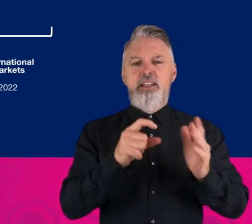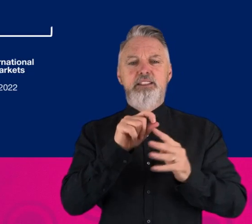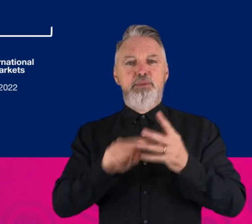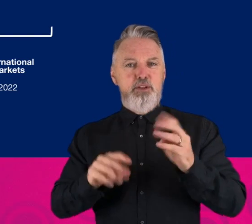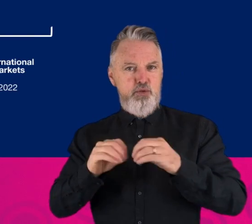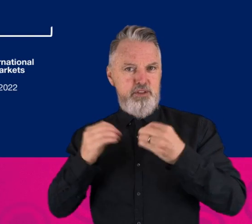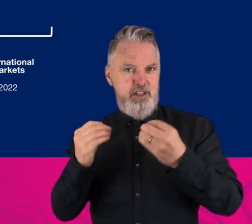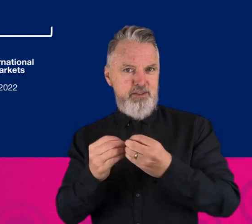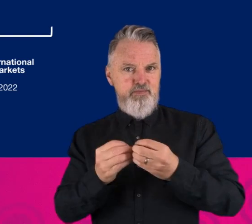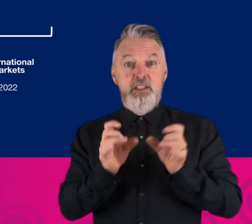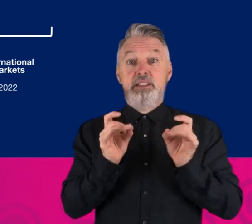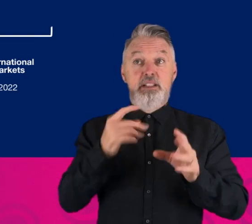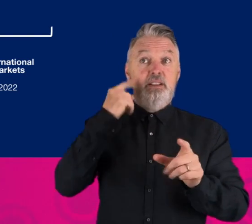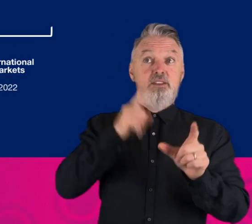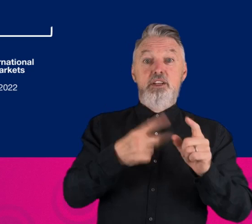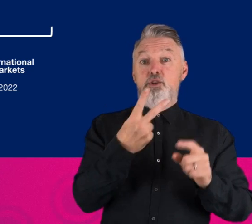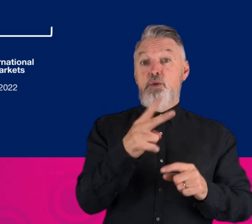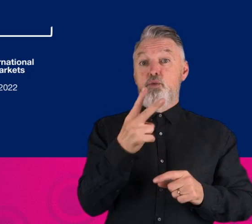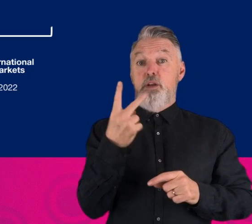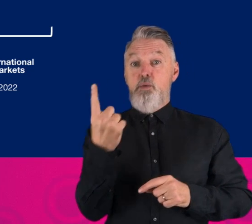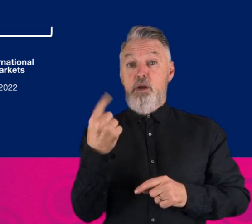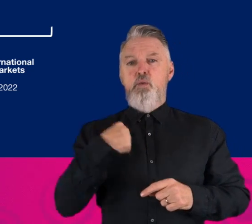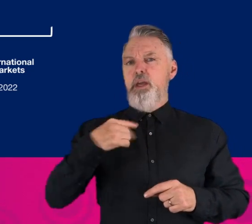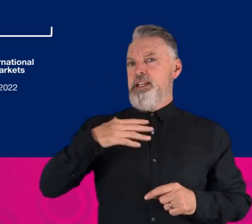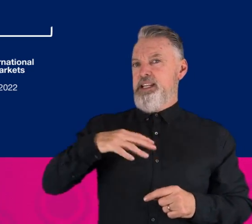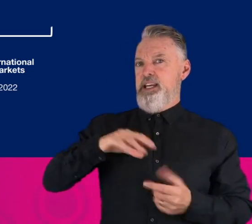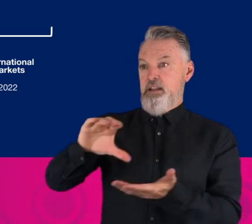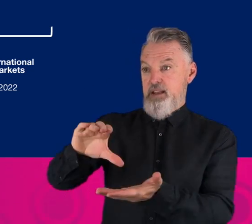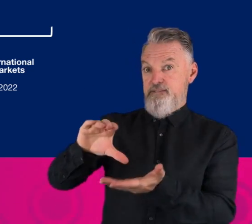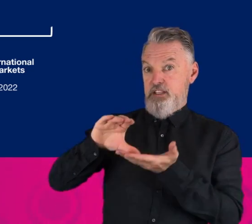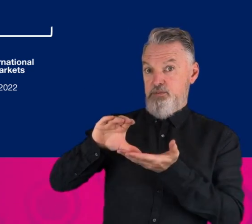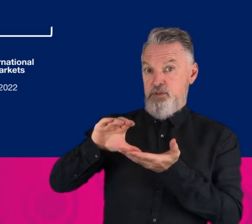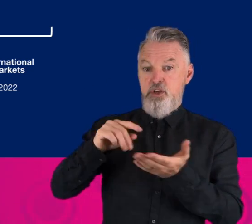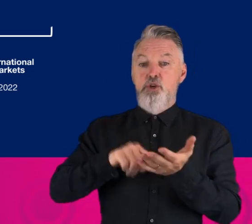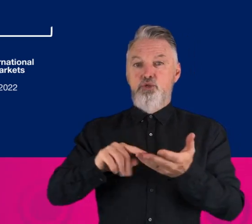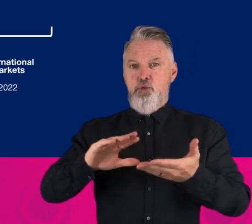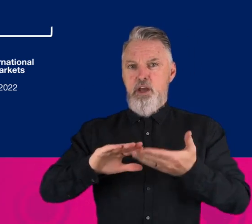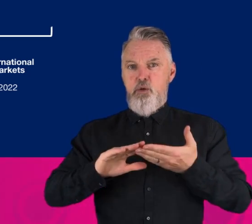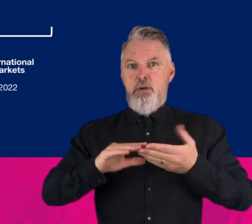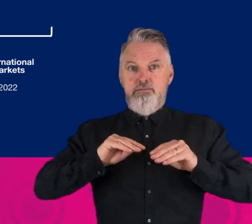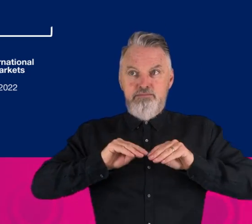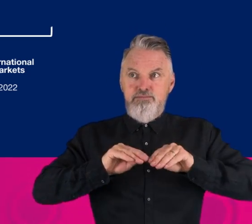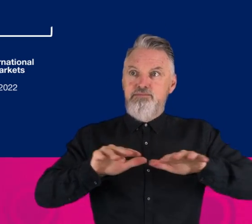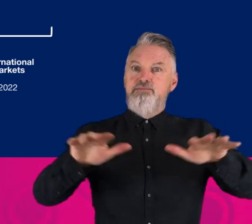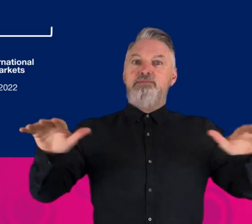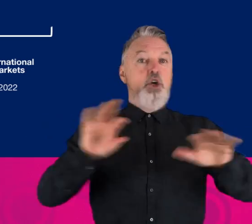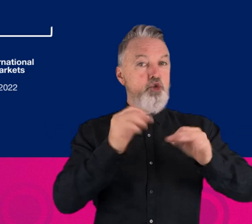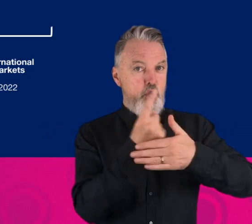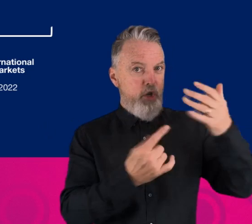At the start of 2021, we’ll be seeking pre-seed investment to expand our reach beyond just traumatic injury, to support other condition types.